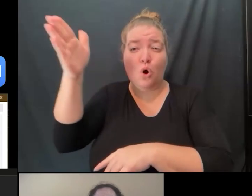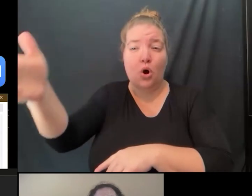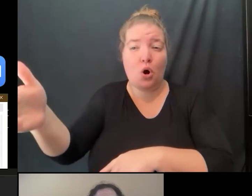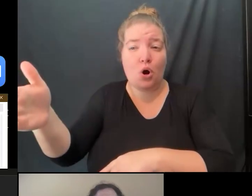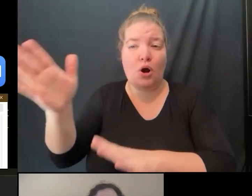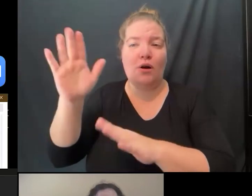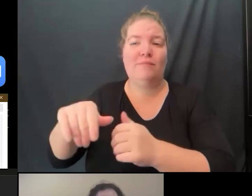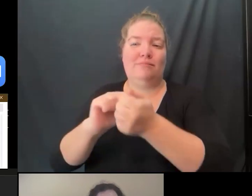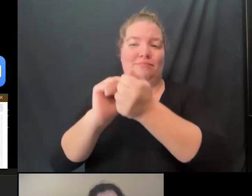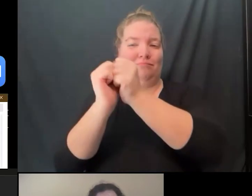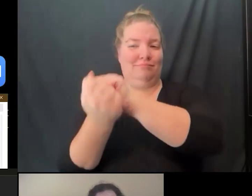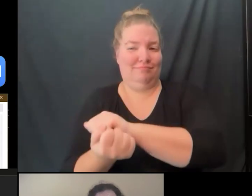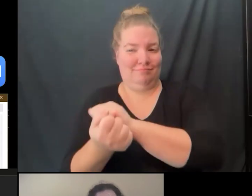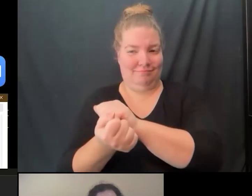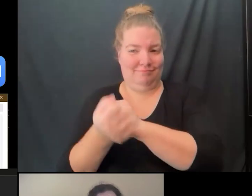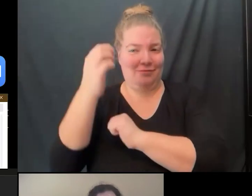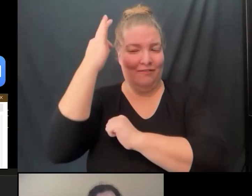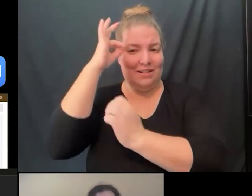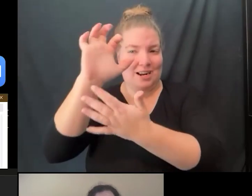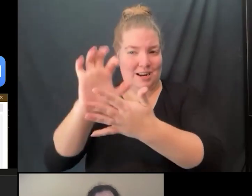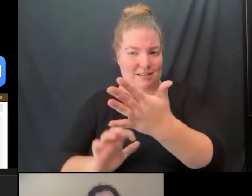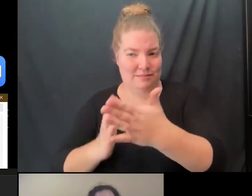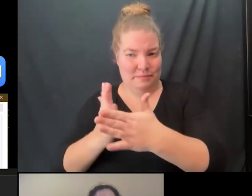So to view the closed captions in the Zoom interface,